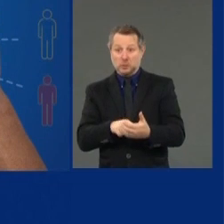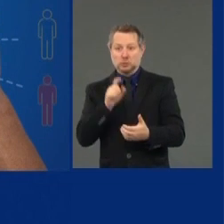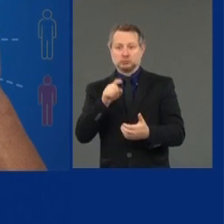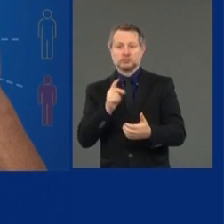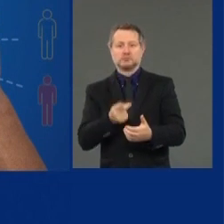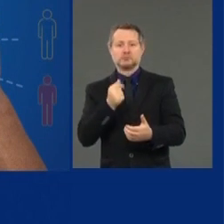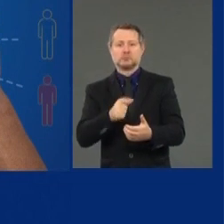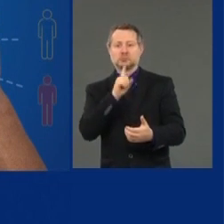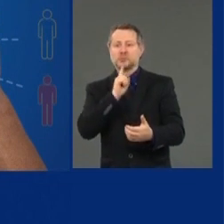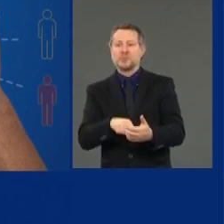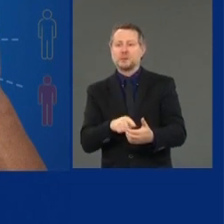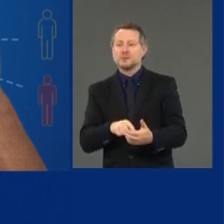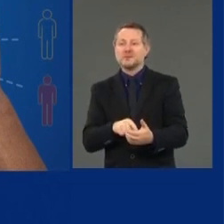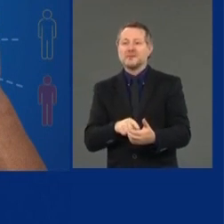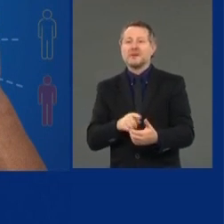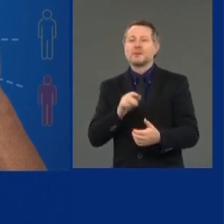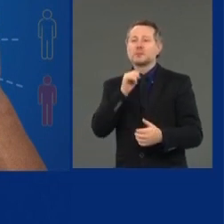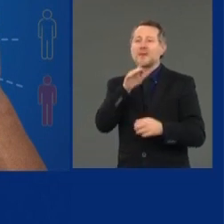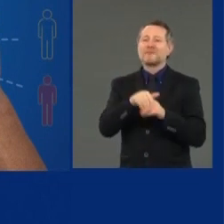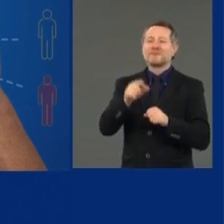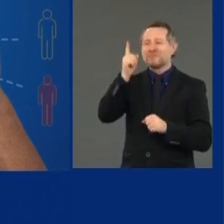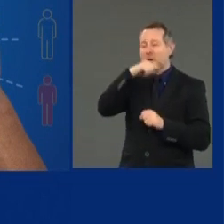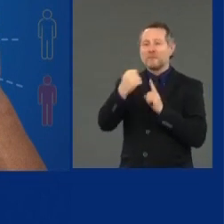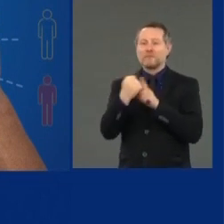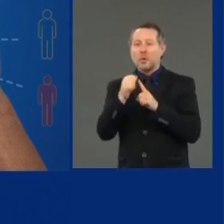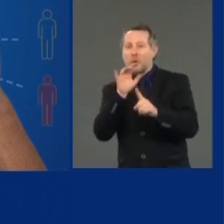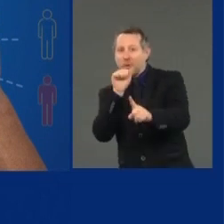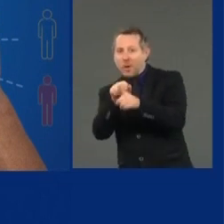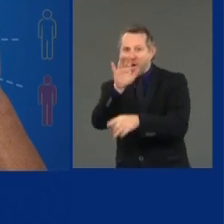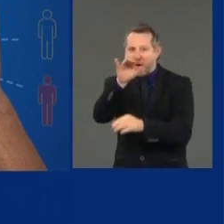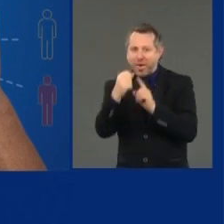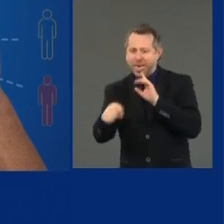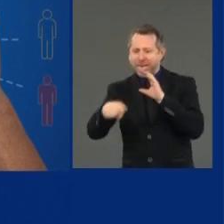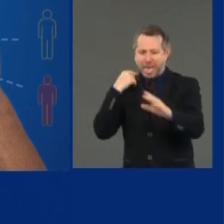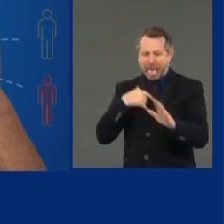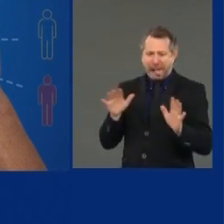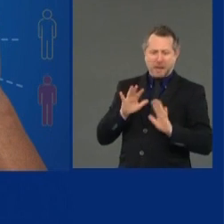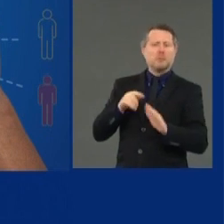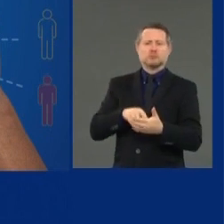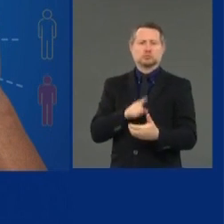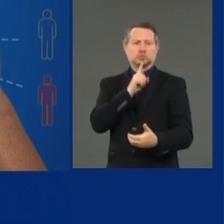CONTACT TRACING. YOU SHOULD ANSWER THAT CALL.